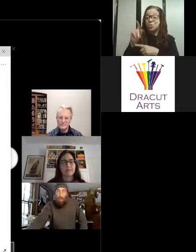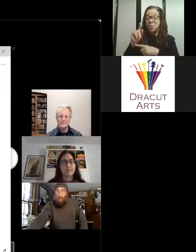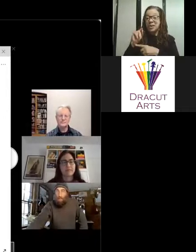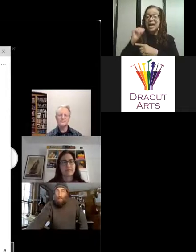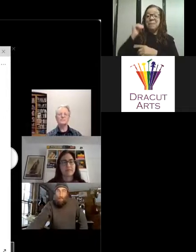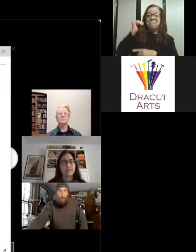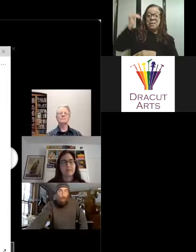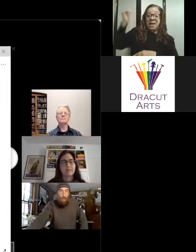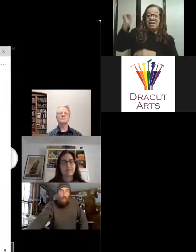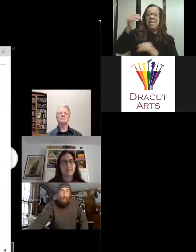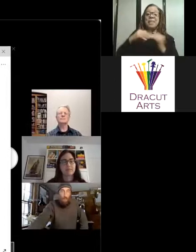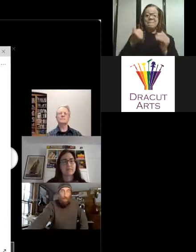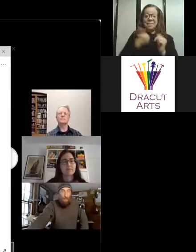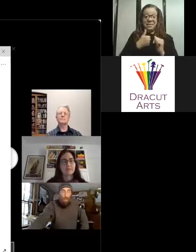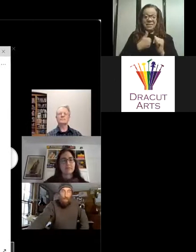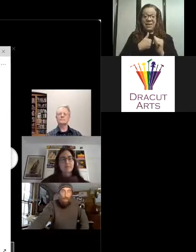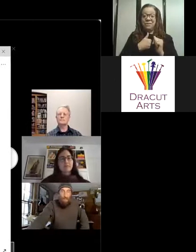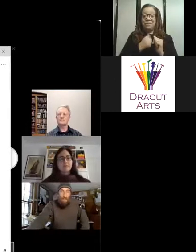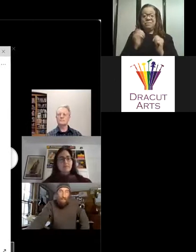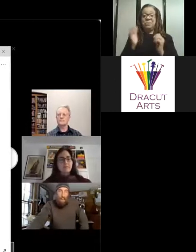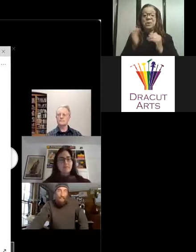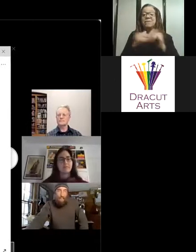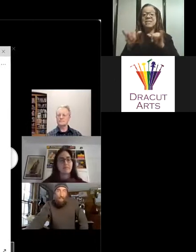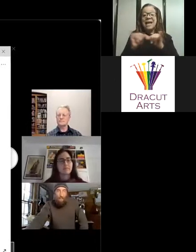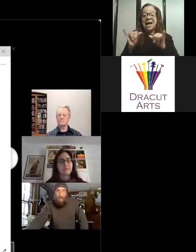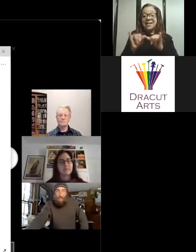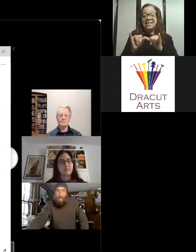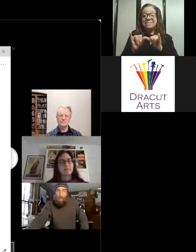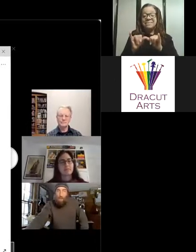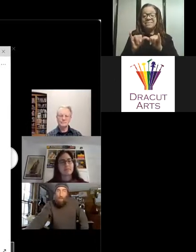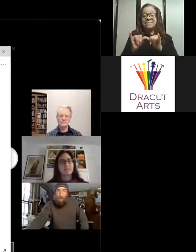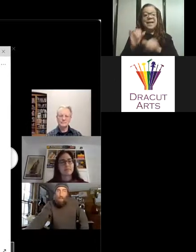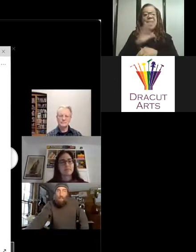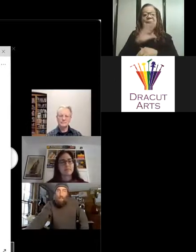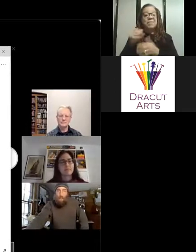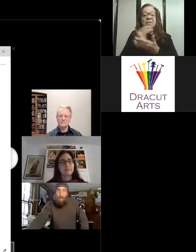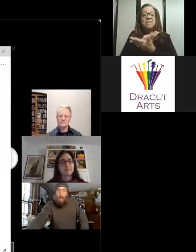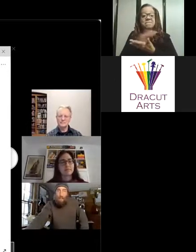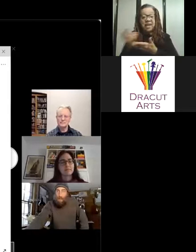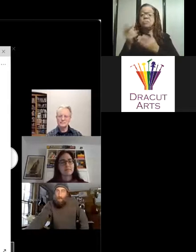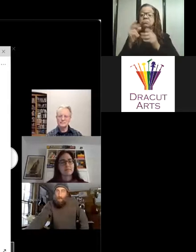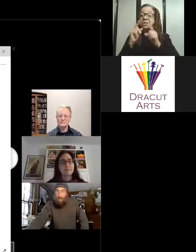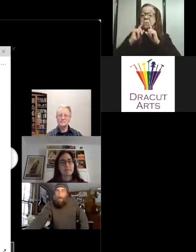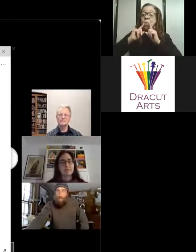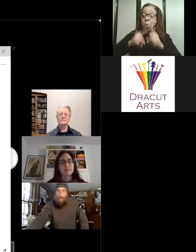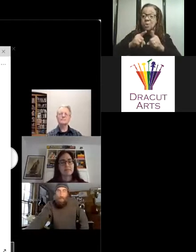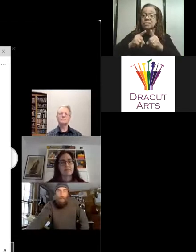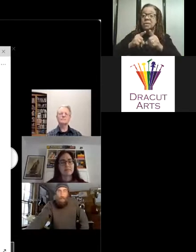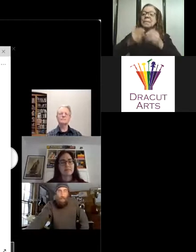than myself"-- whatever size Freeman Colby was-- "I had never failed to keep order, and several times I had finished the terms